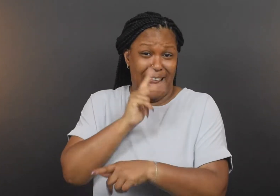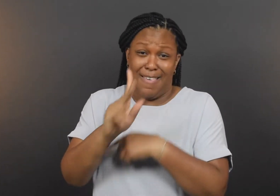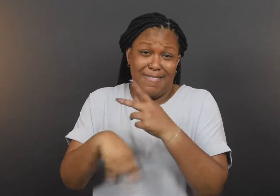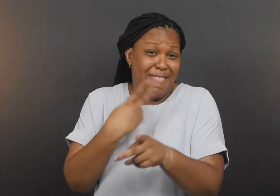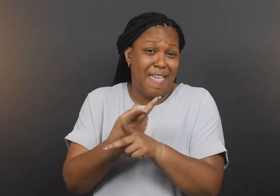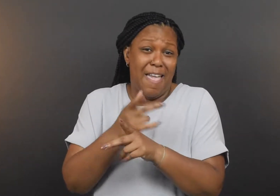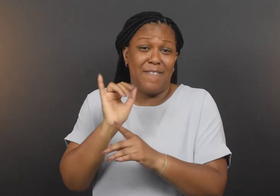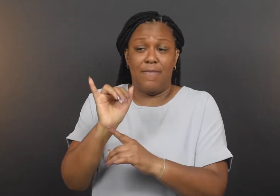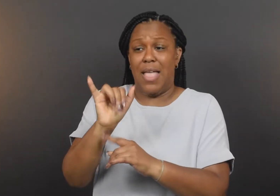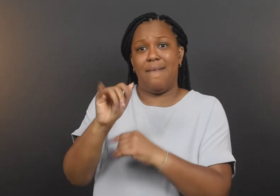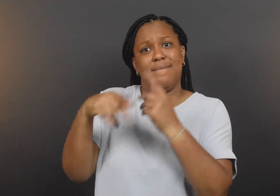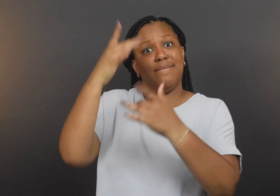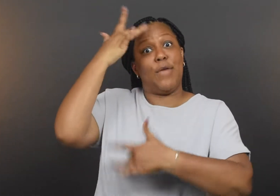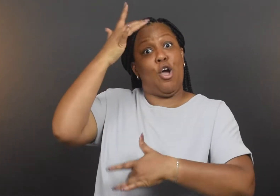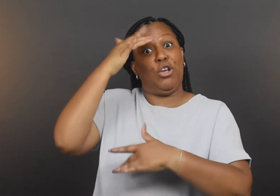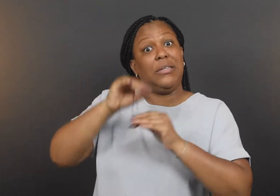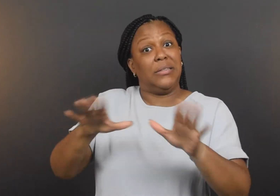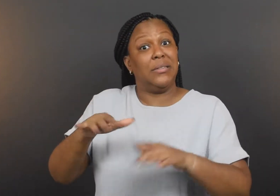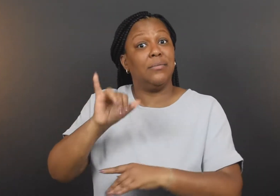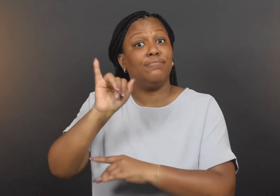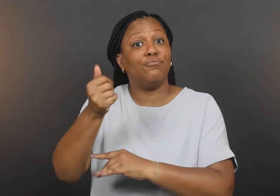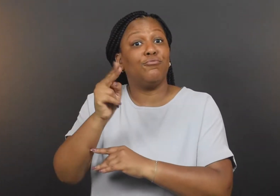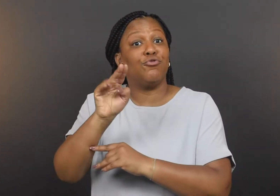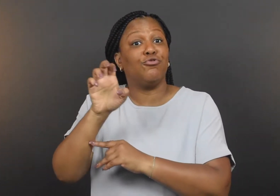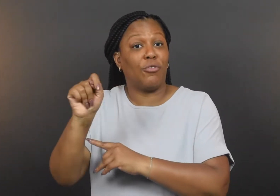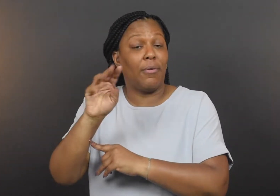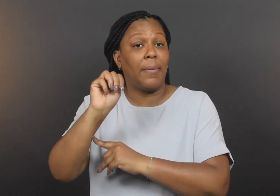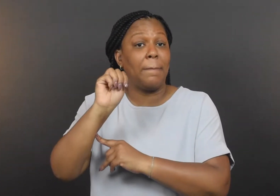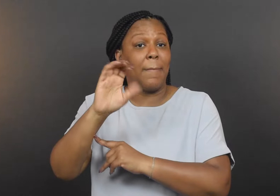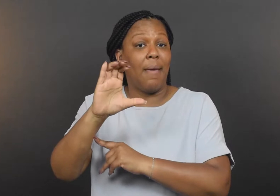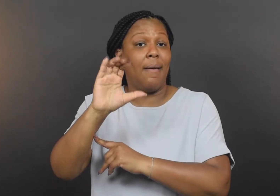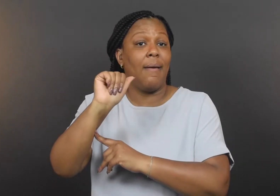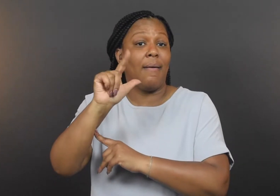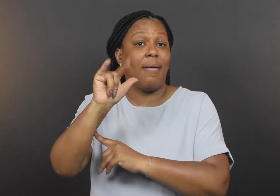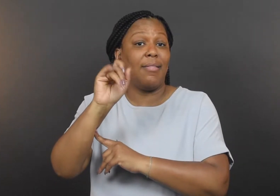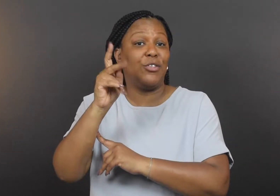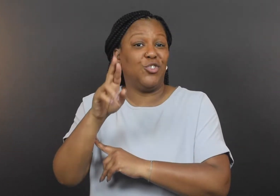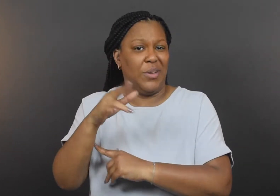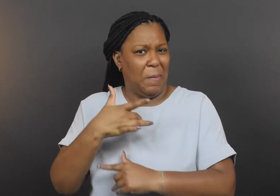COVID-19 isn’t the kind of virus Janet McAllister usually studies.